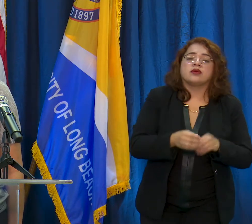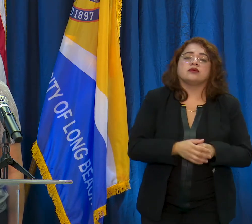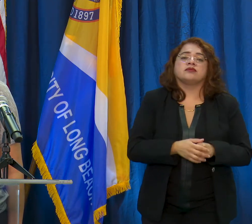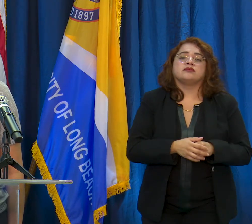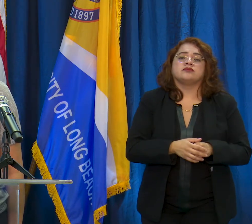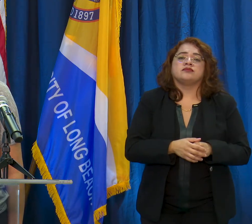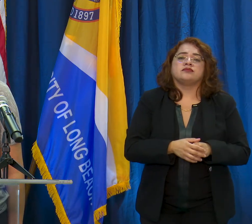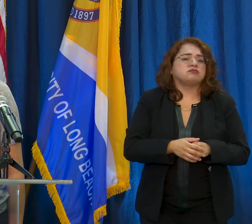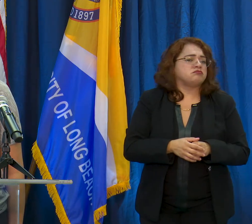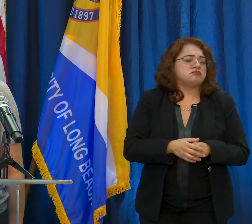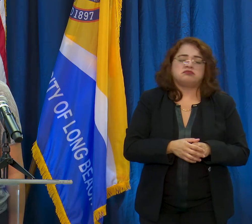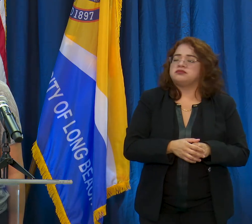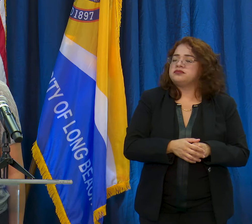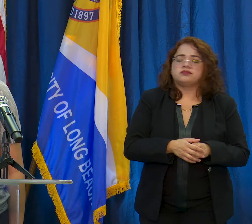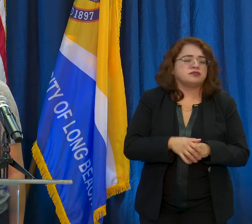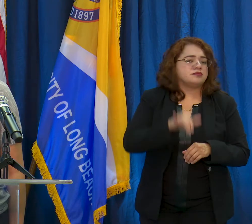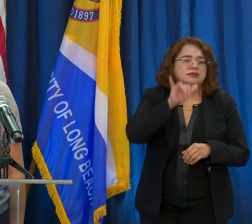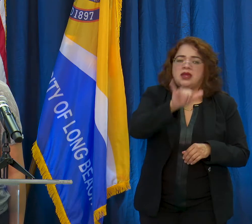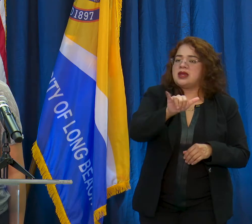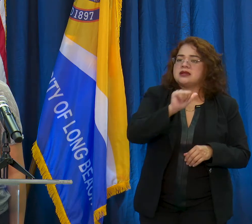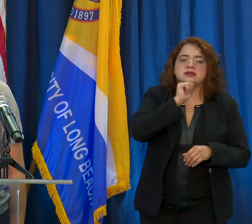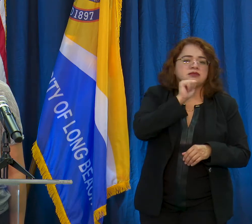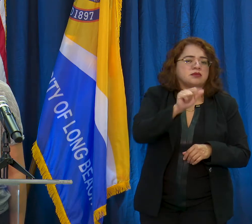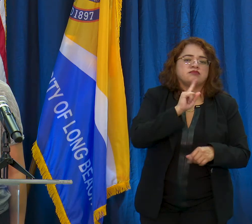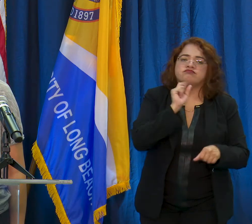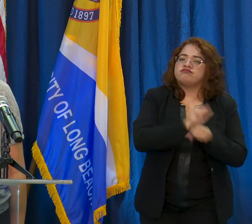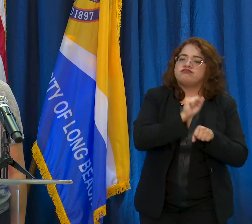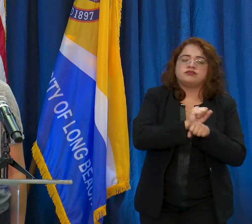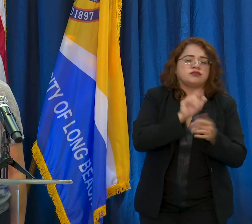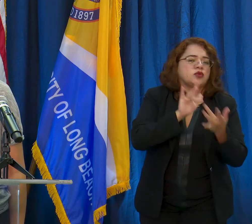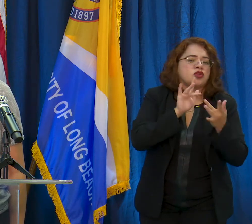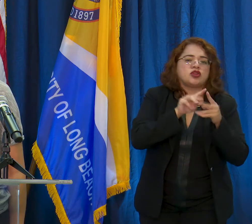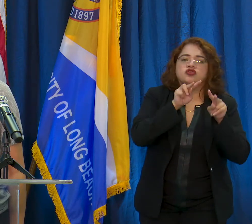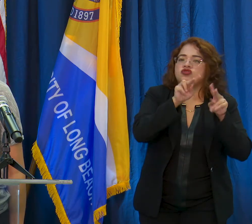that is not a legitimate contact tracer and you do not need to answer those